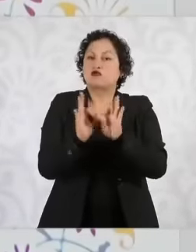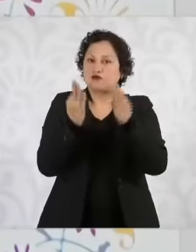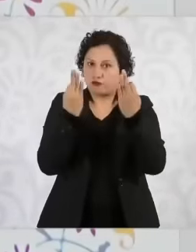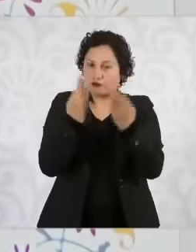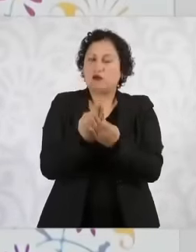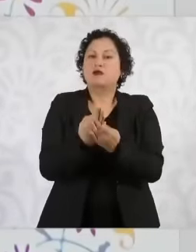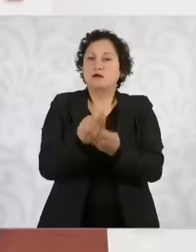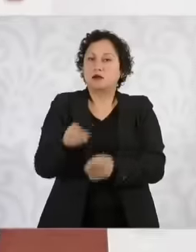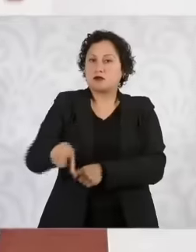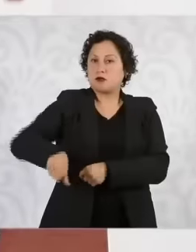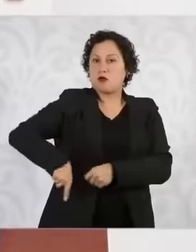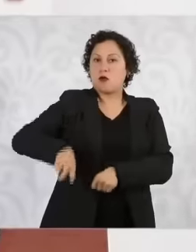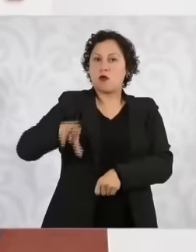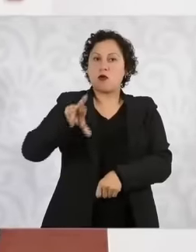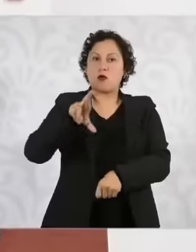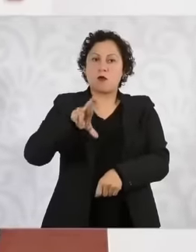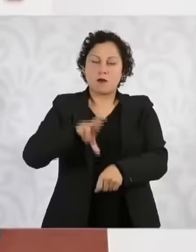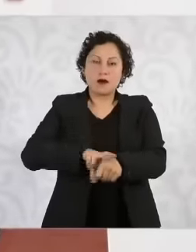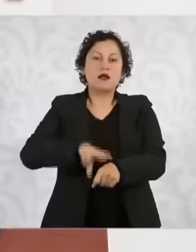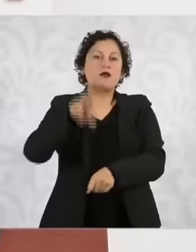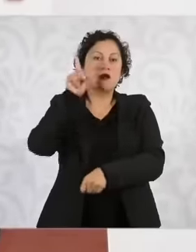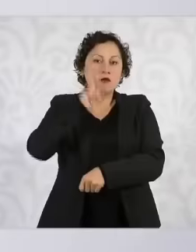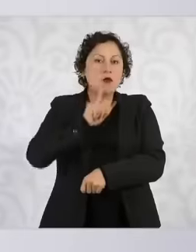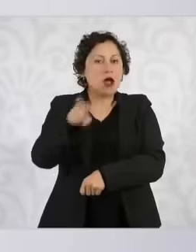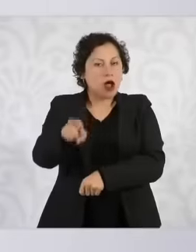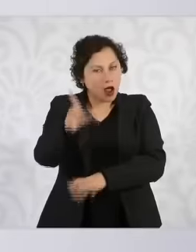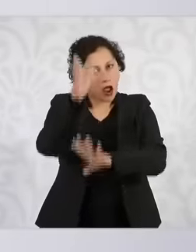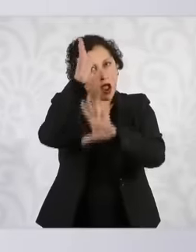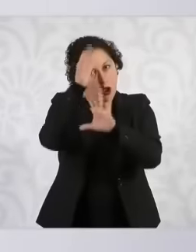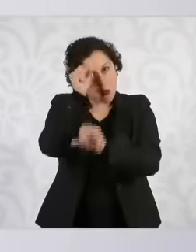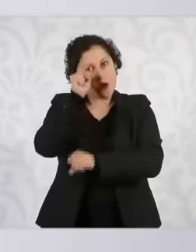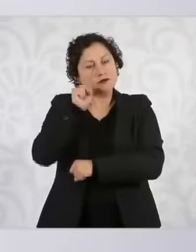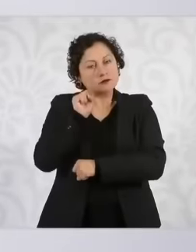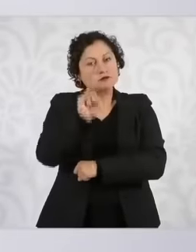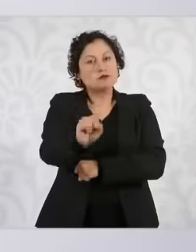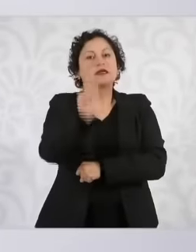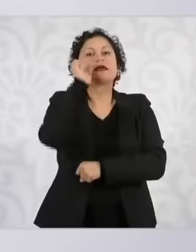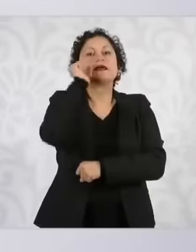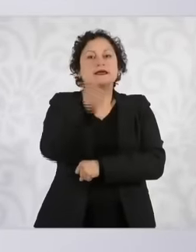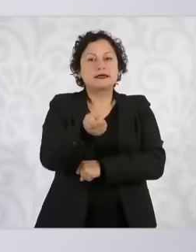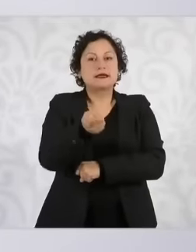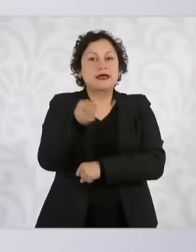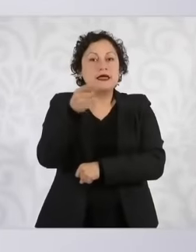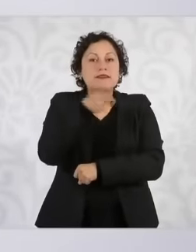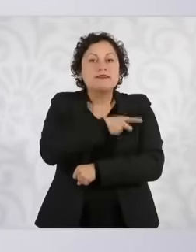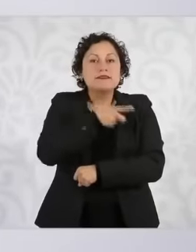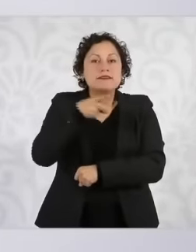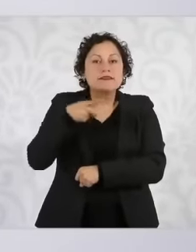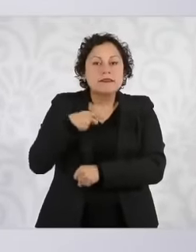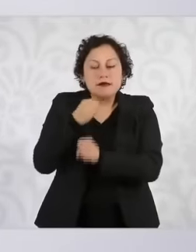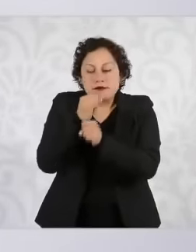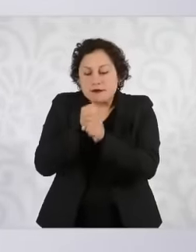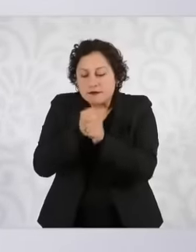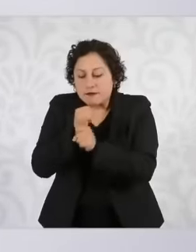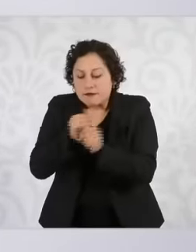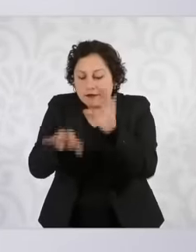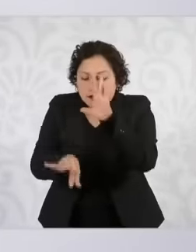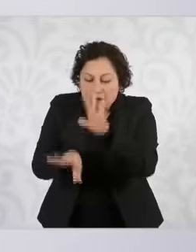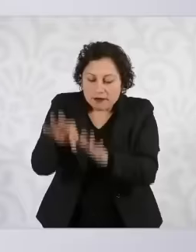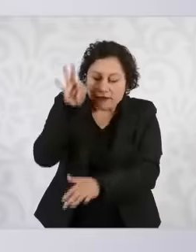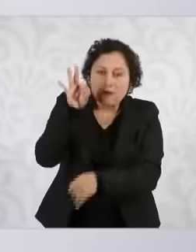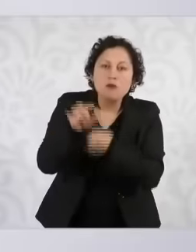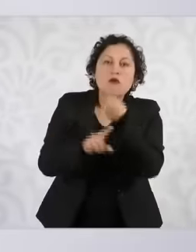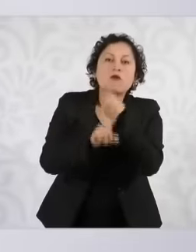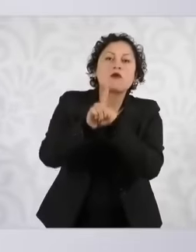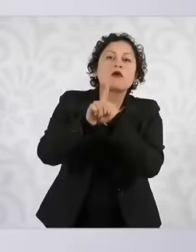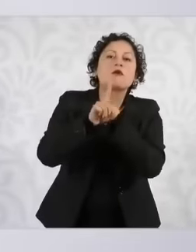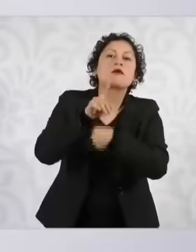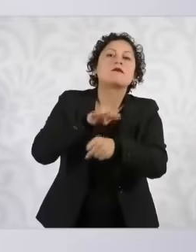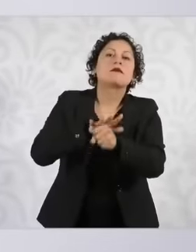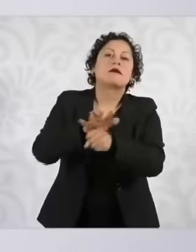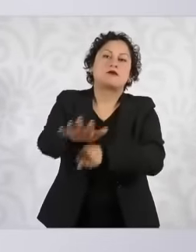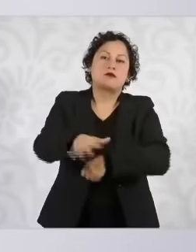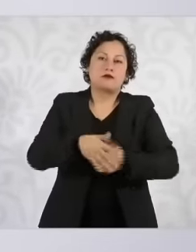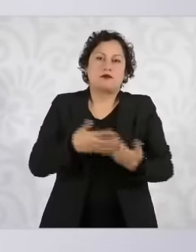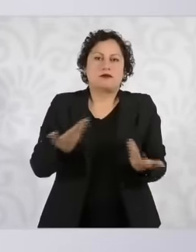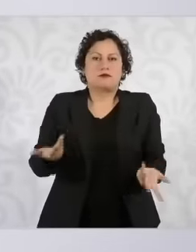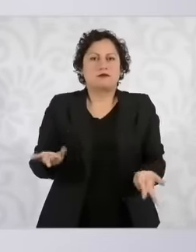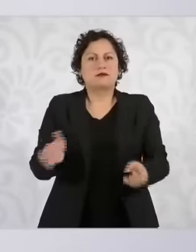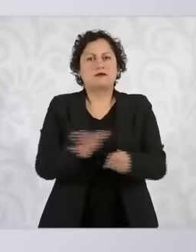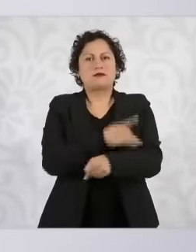the governor will address the causes. It cannot be that Guanajuato is number one in terms of addictions,